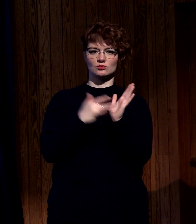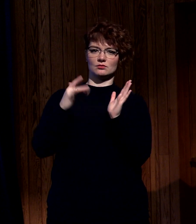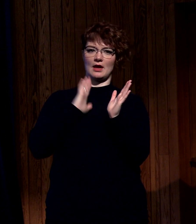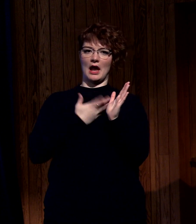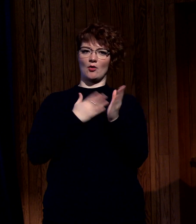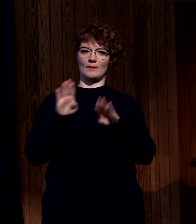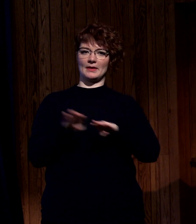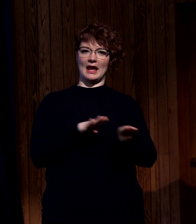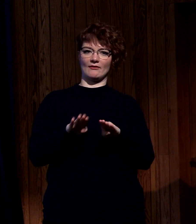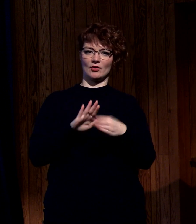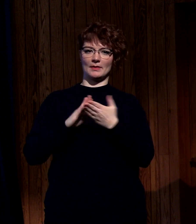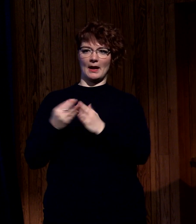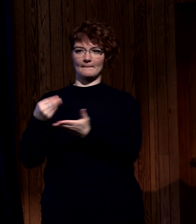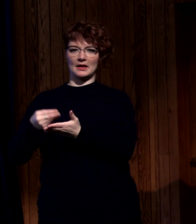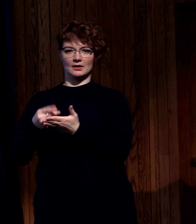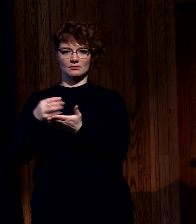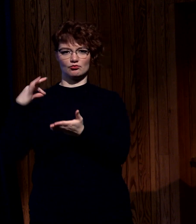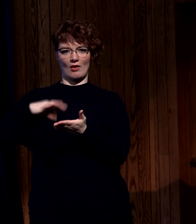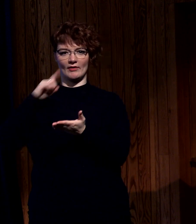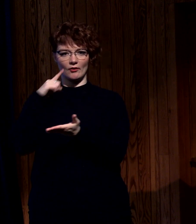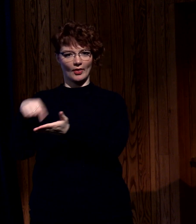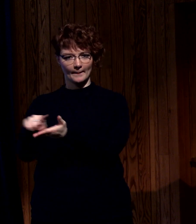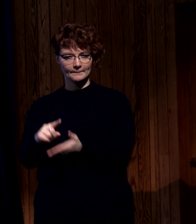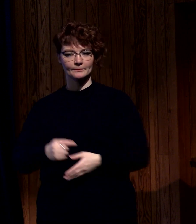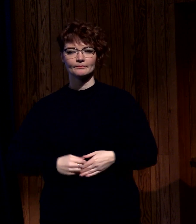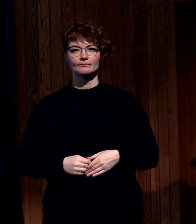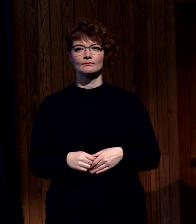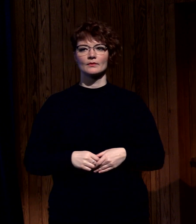This is particularly relevant for a lot of us in this room.